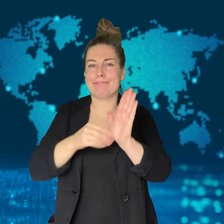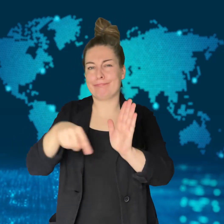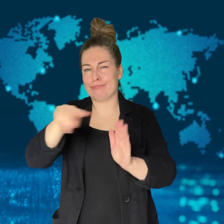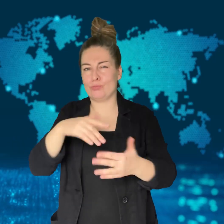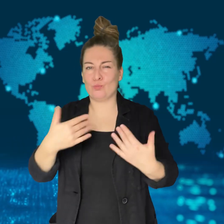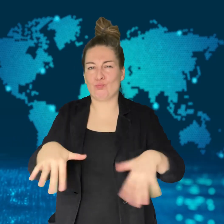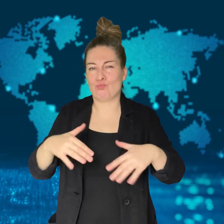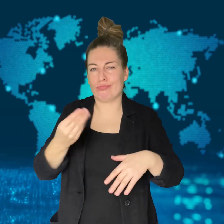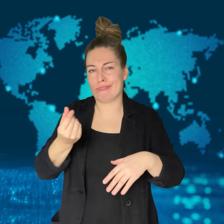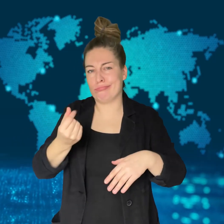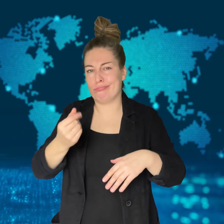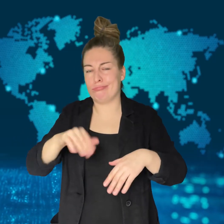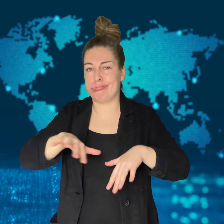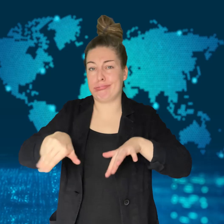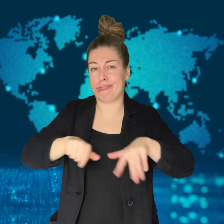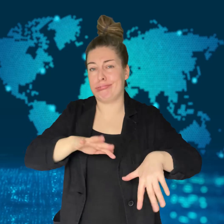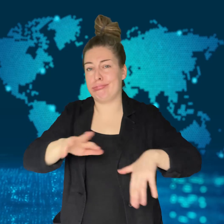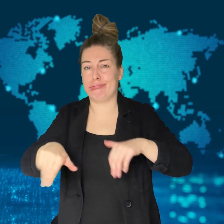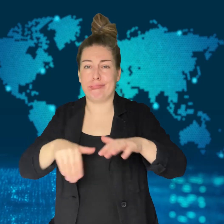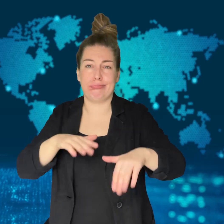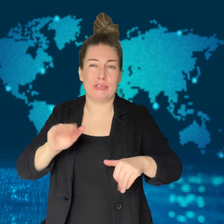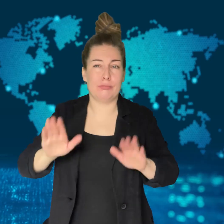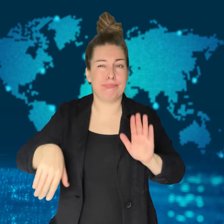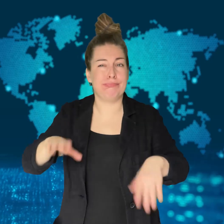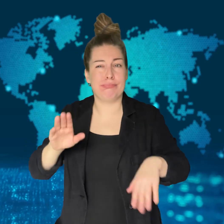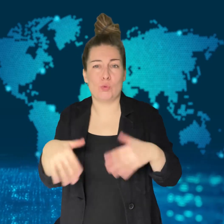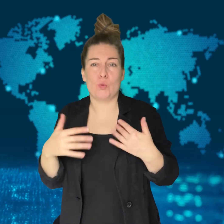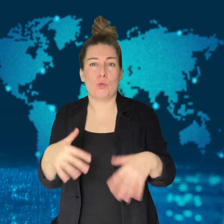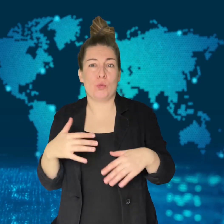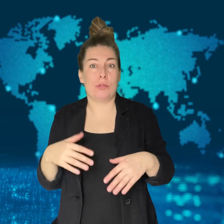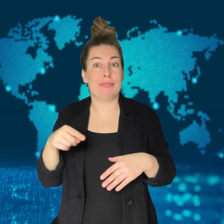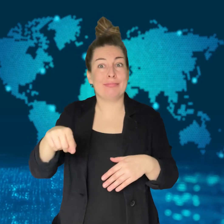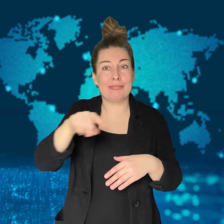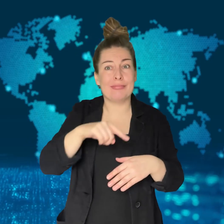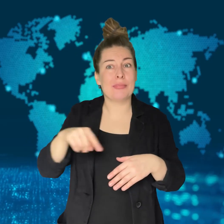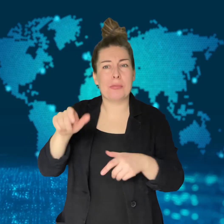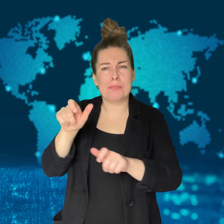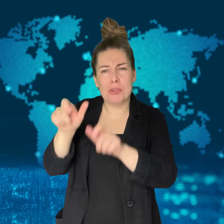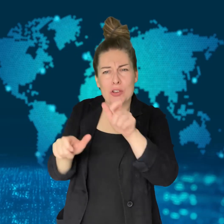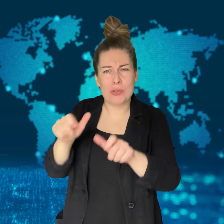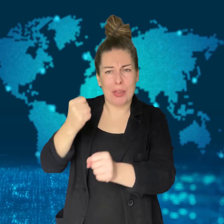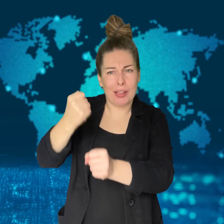Public officials - politicians and lawmakers -